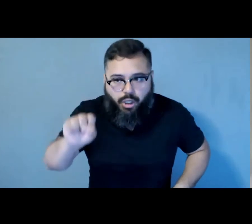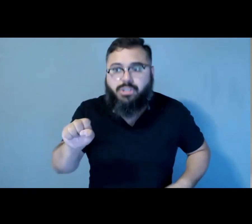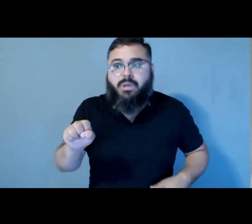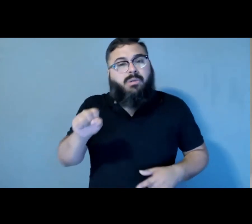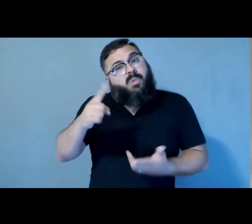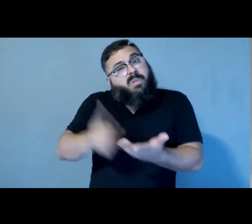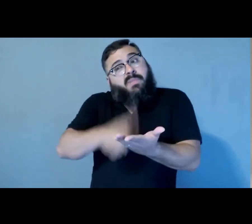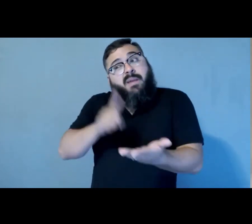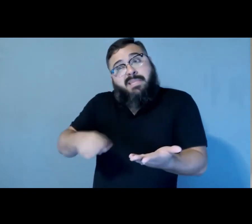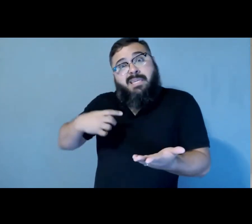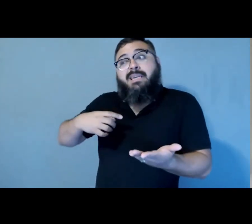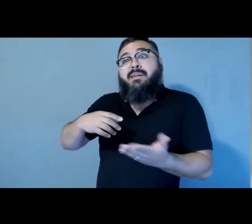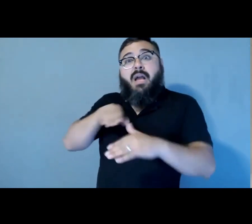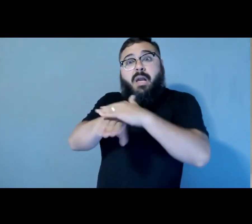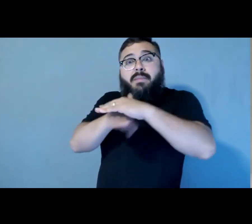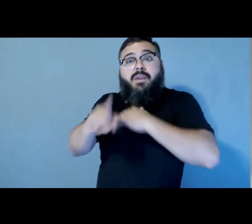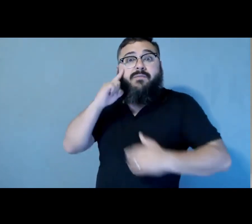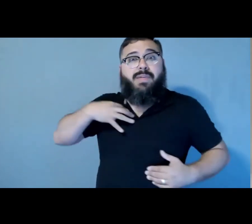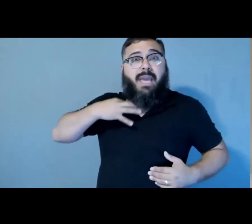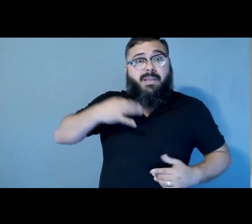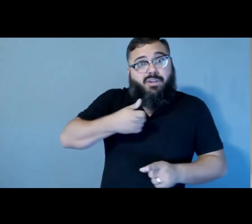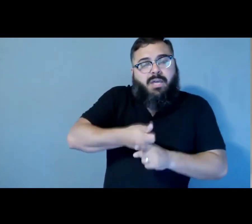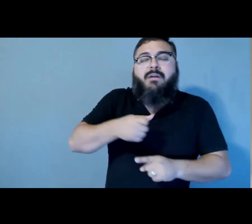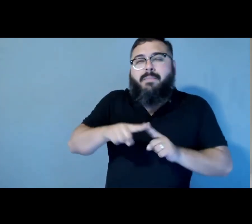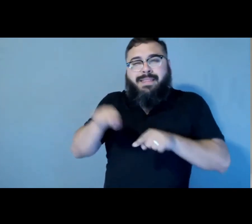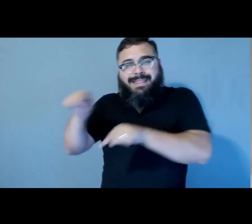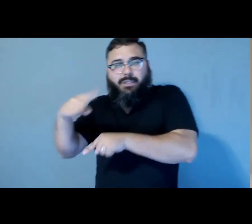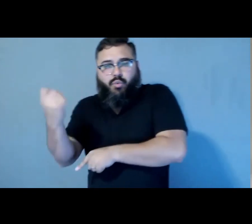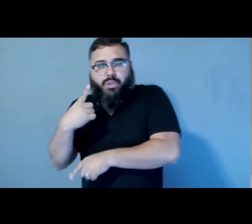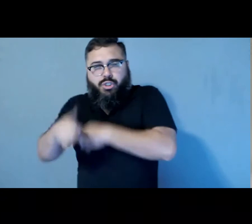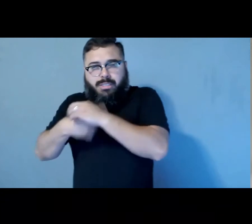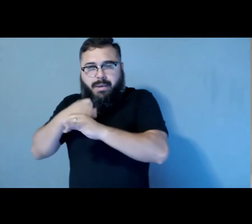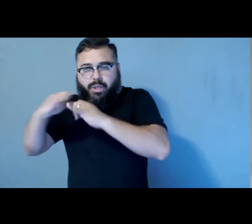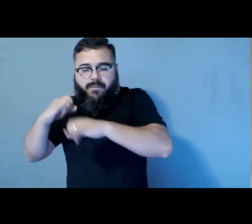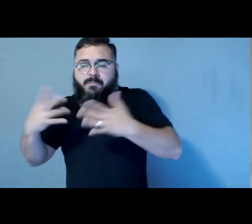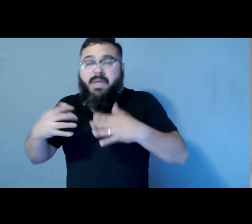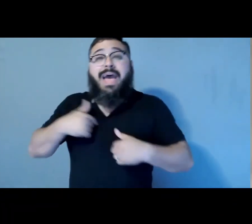but it sounds like that question was about the interview. I would ask once you get the interview